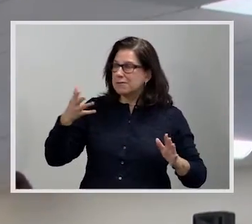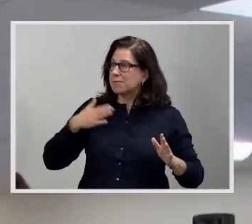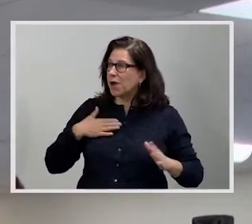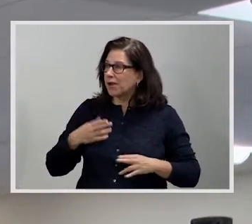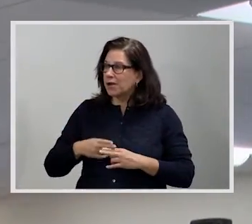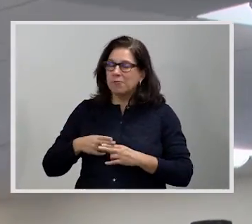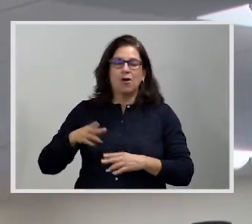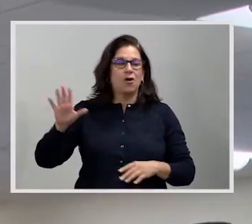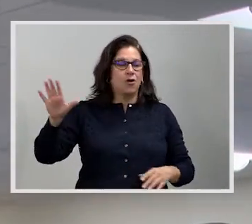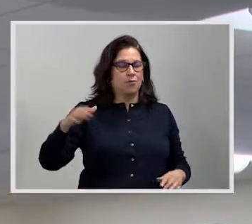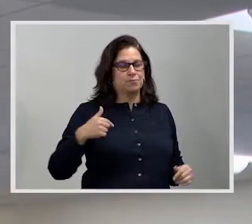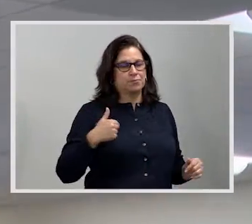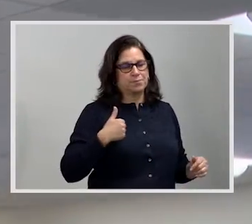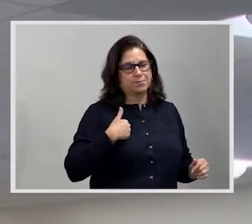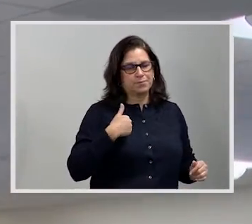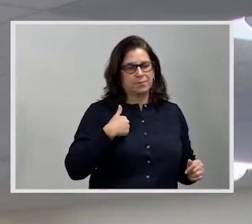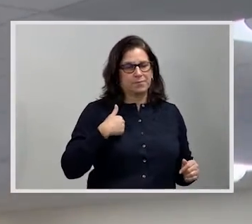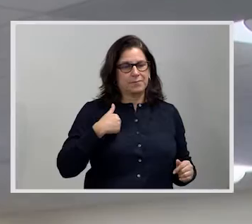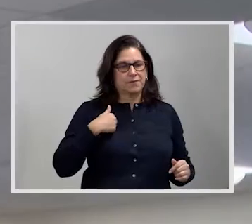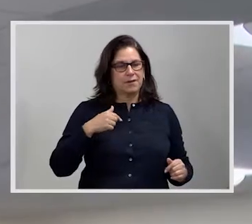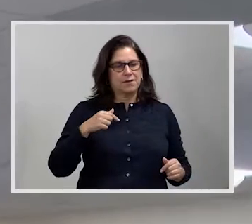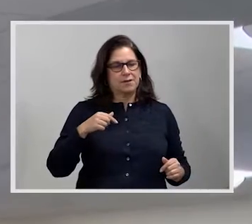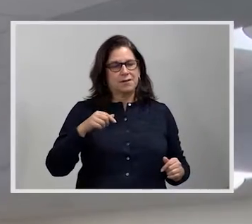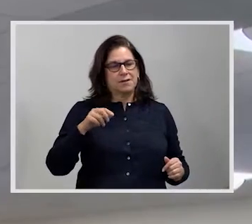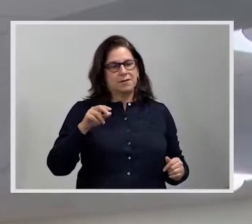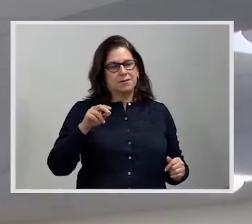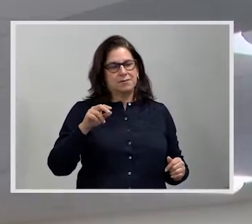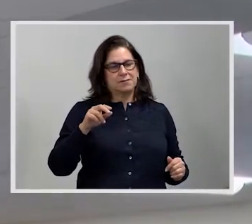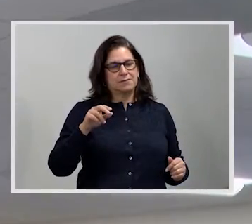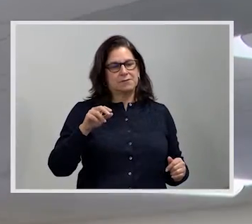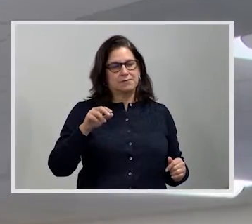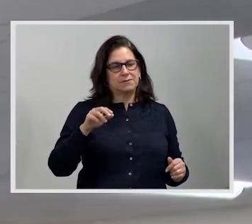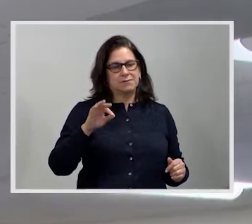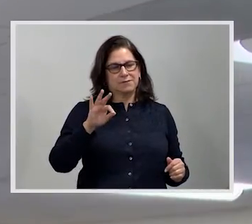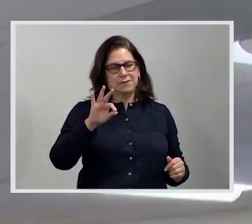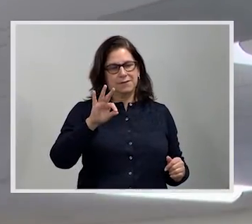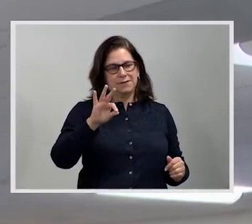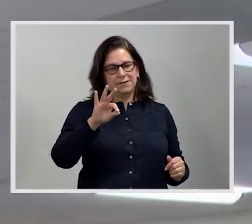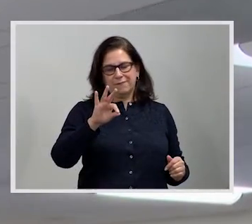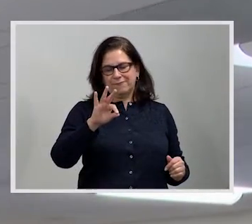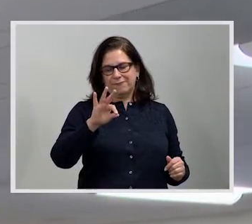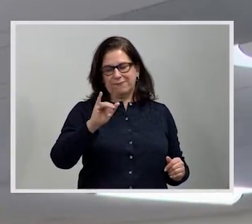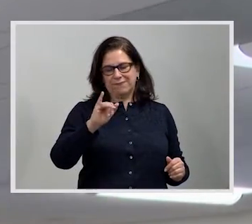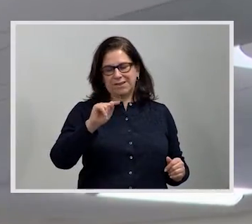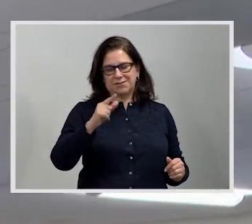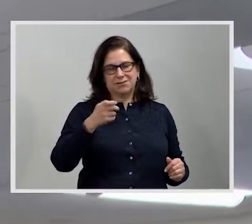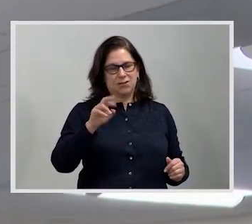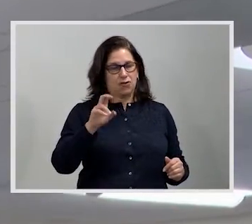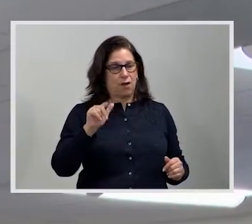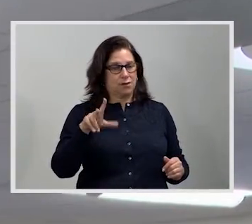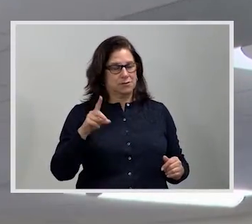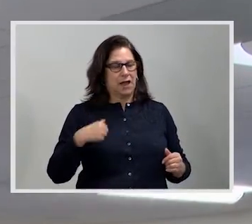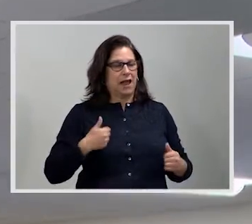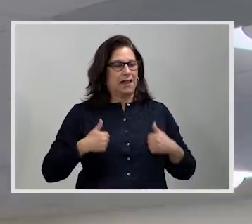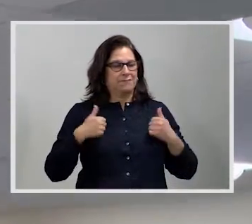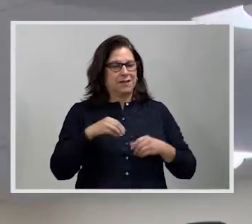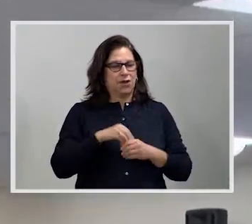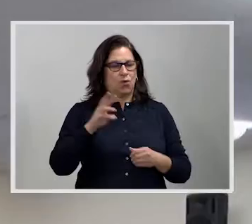MY NAME IS REPRESENTATIVE JOE HYDE AND I LIVE IN WARD 5. BUT I HAVE LIVED IN ALL THE WARDS, 7, 8, 2.